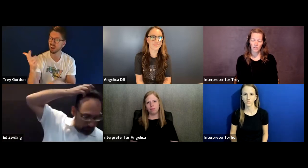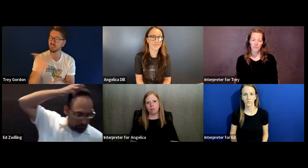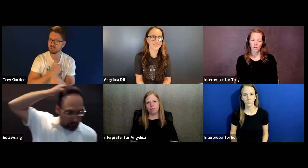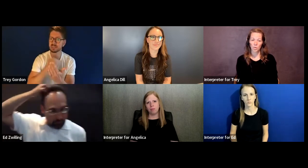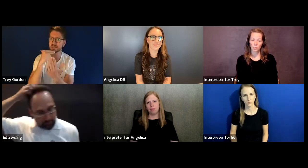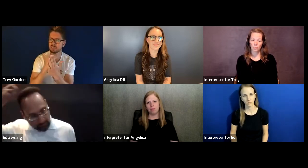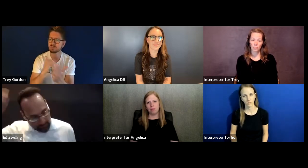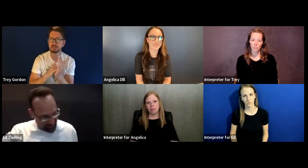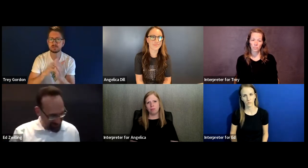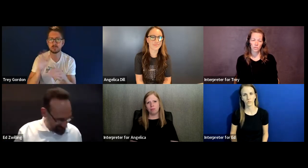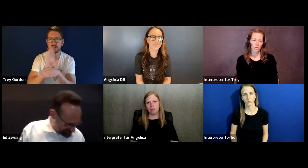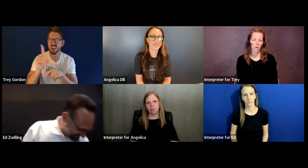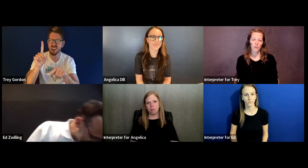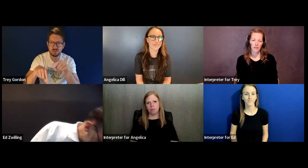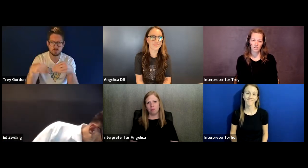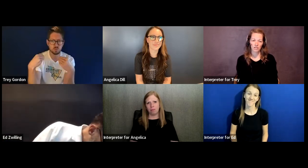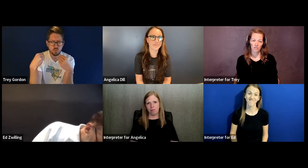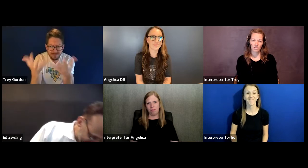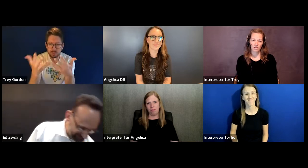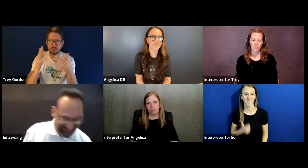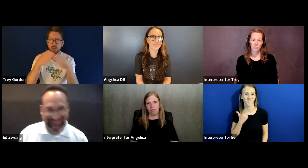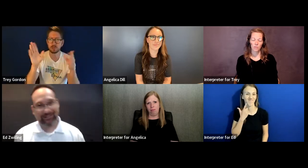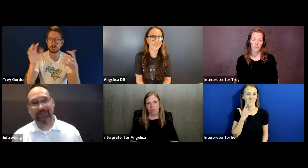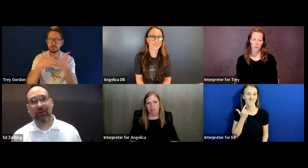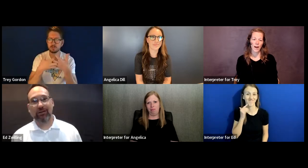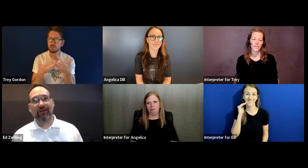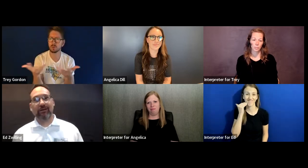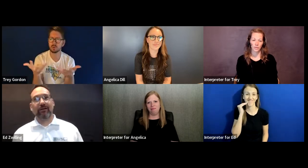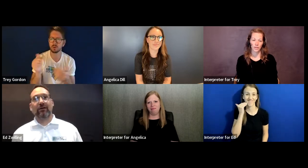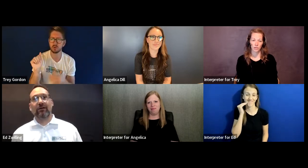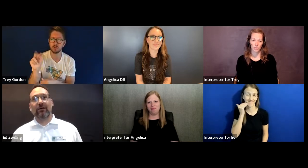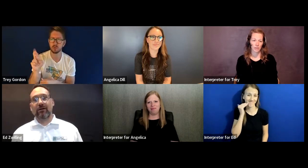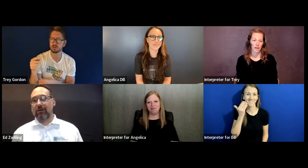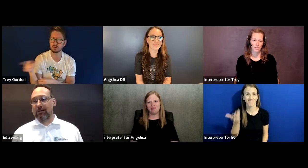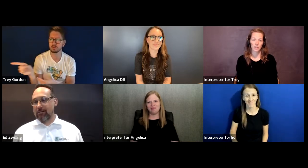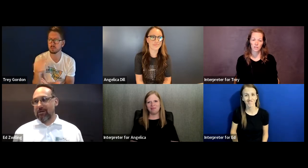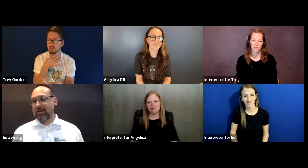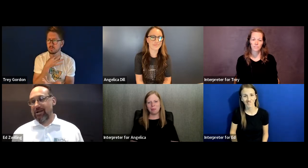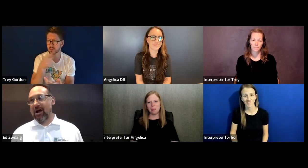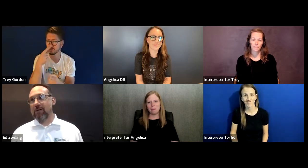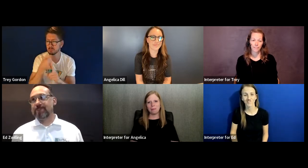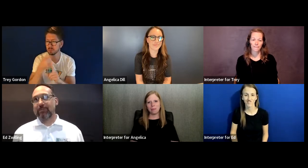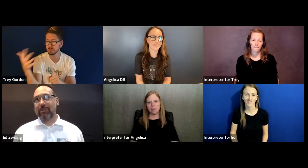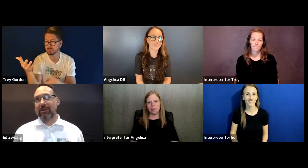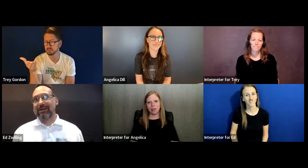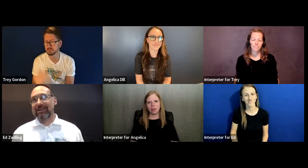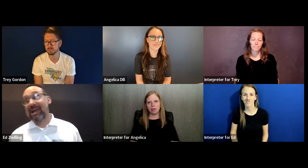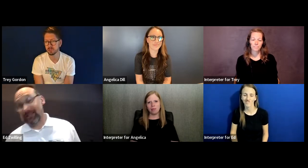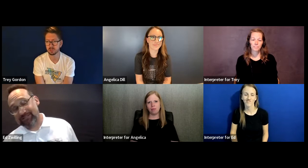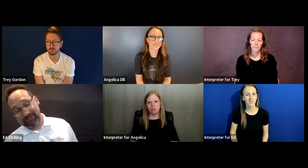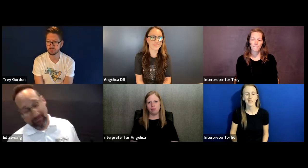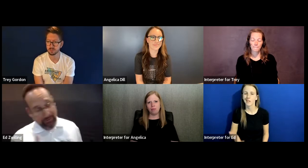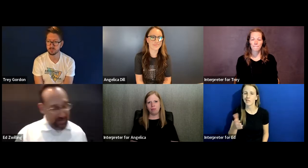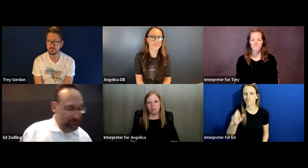if so who are they or they don't have to provide those public accommodations um yes well to answer